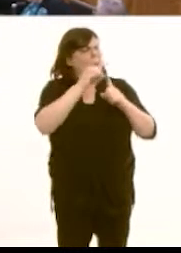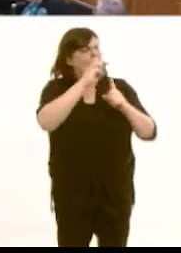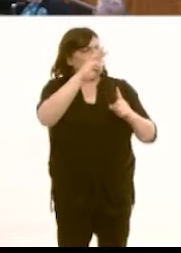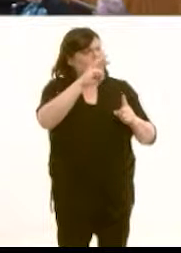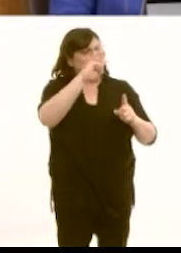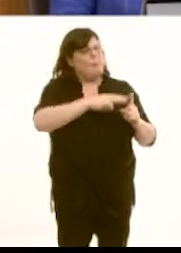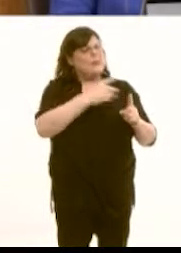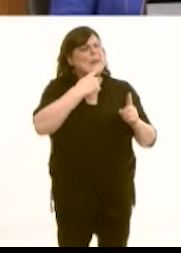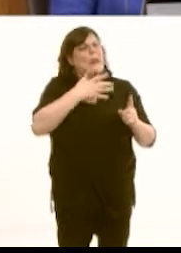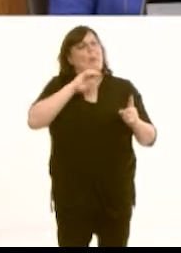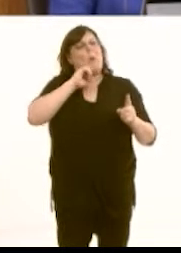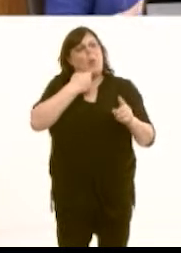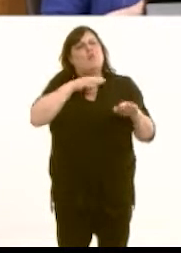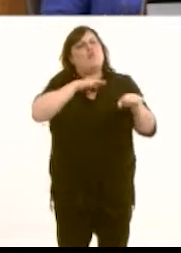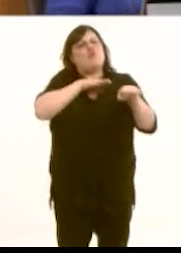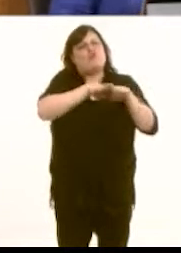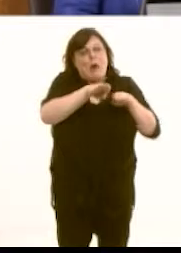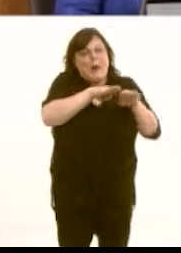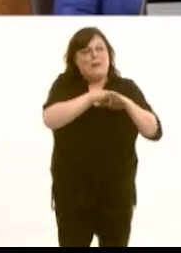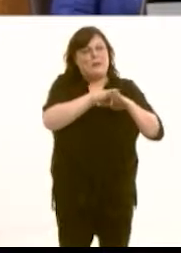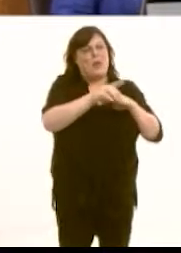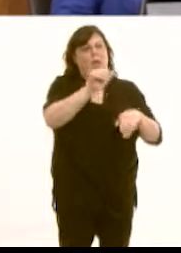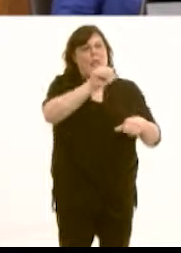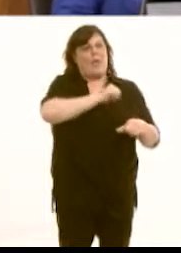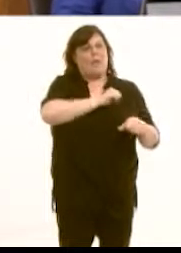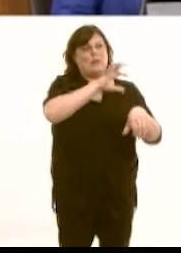doctors, and now itís to bring 1,000 doctors to Wales.